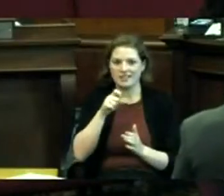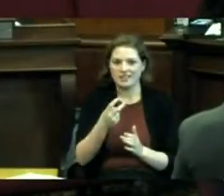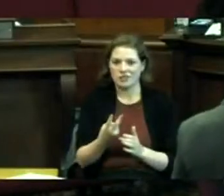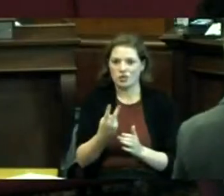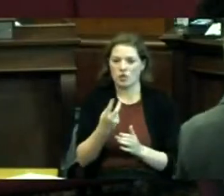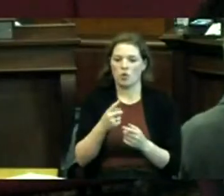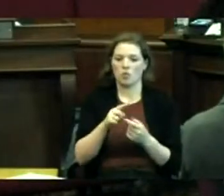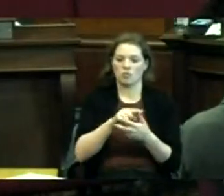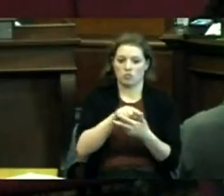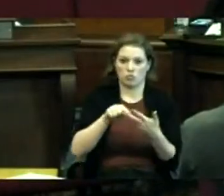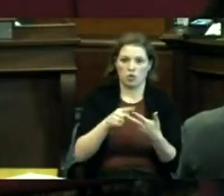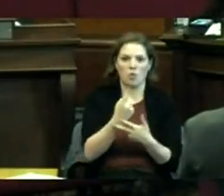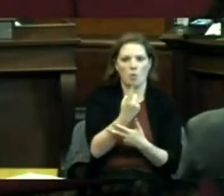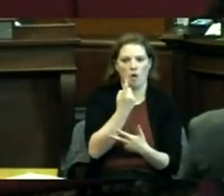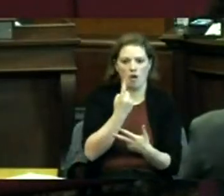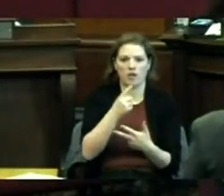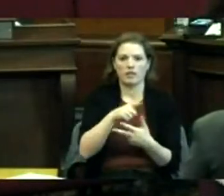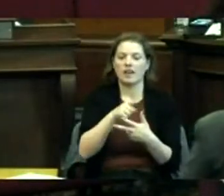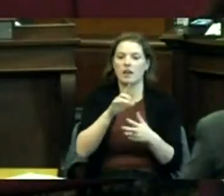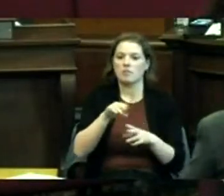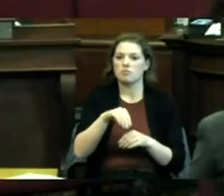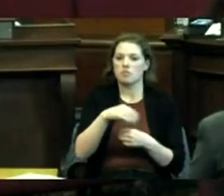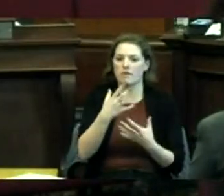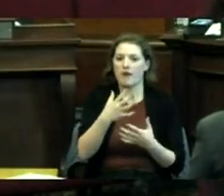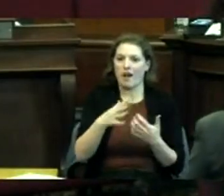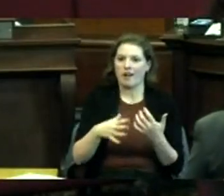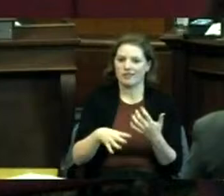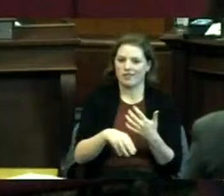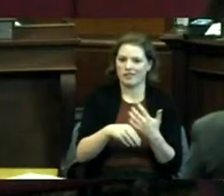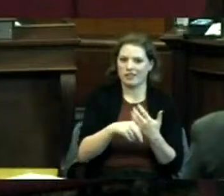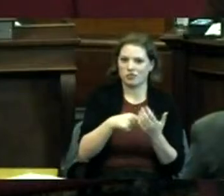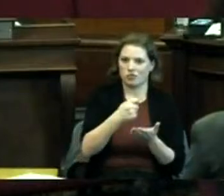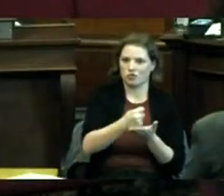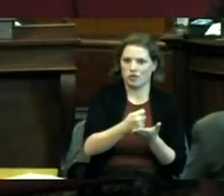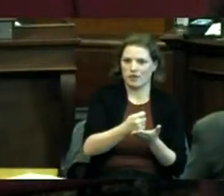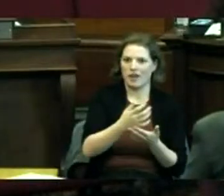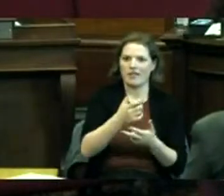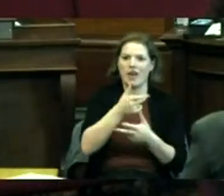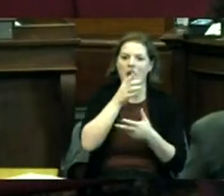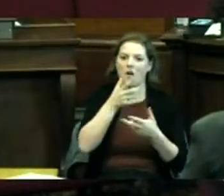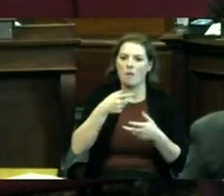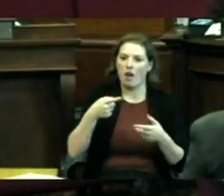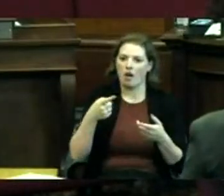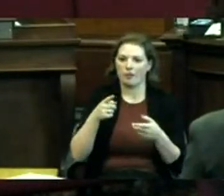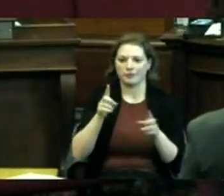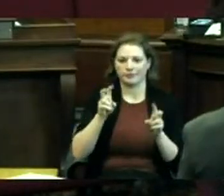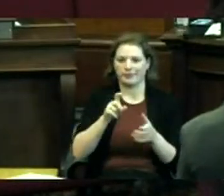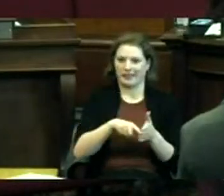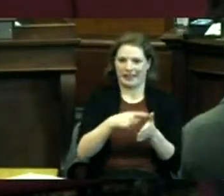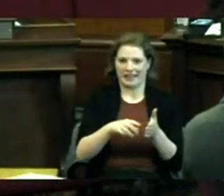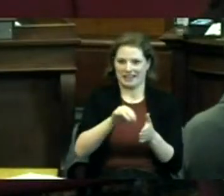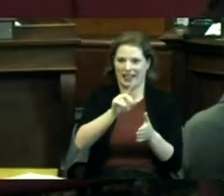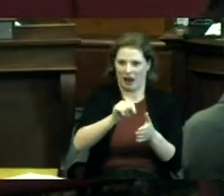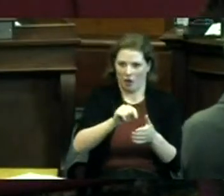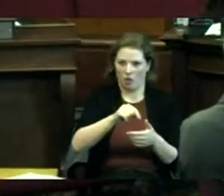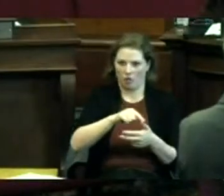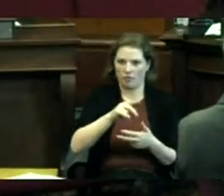And the rule says you have to do one of three things to come into compliance. You either provide